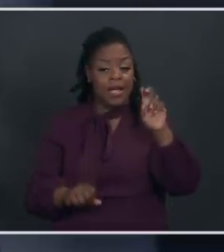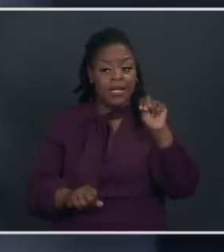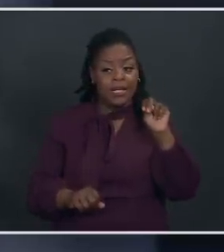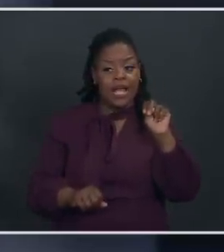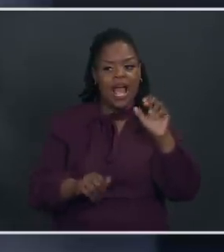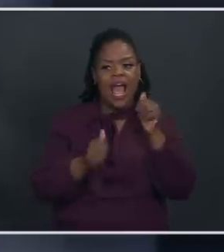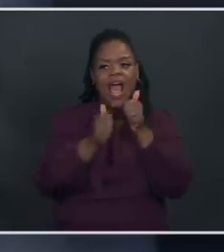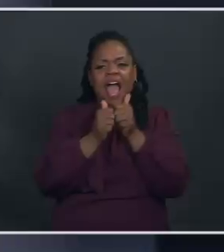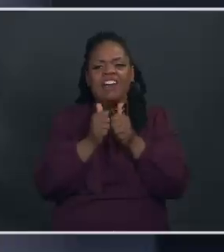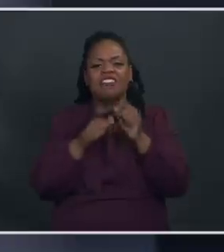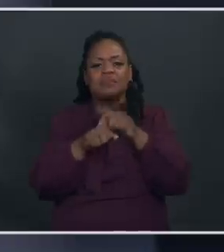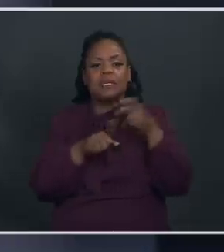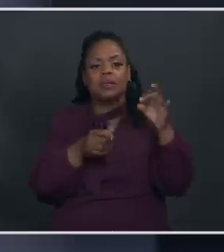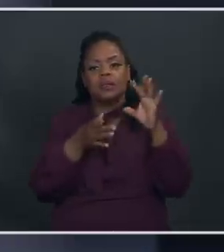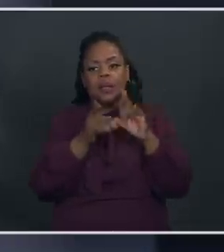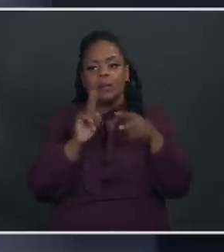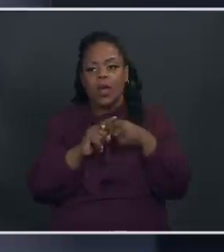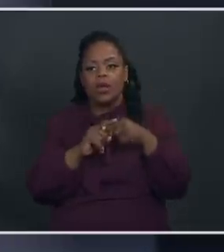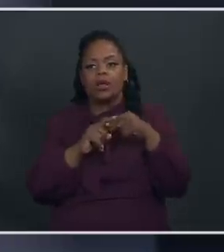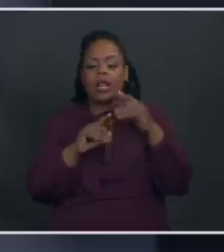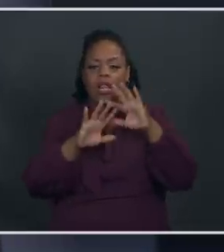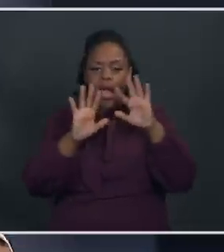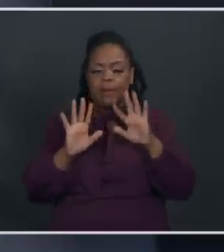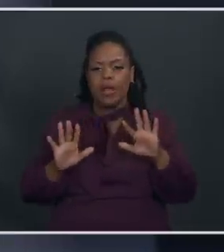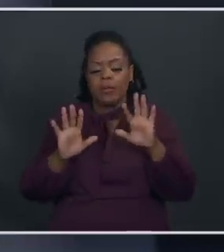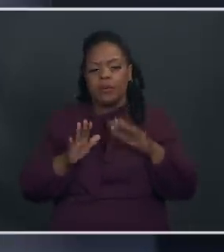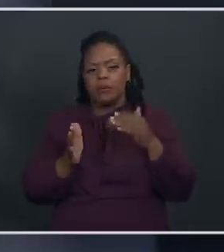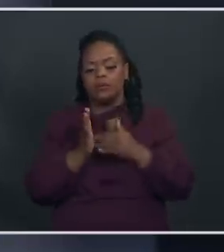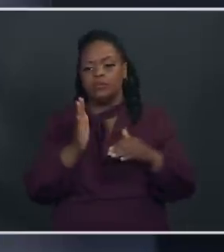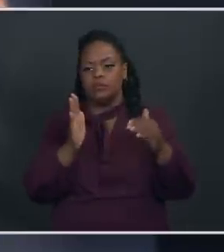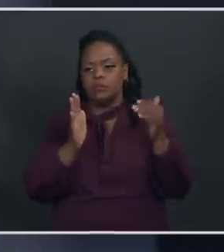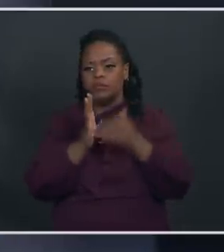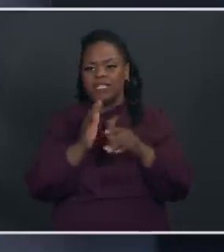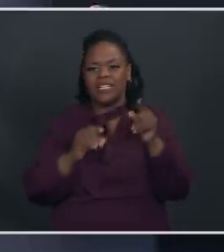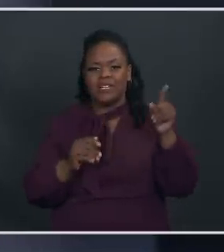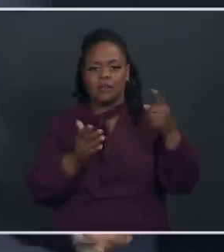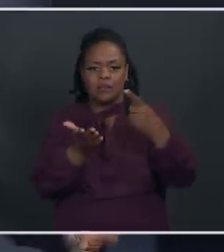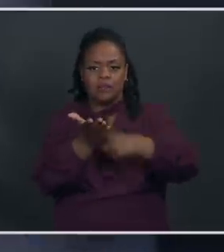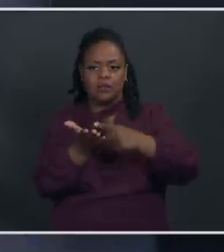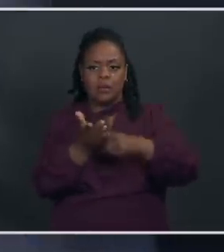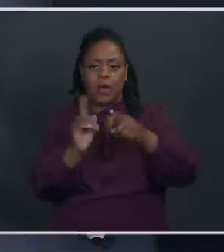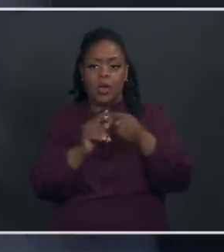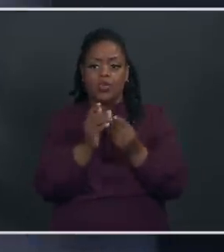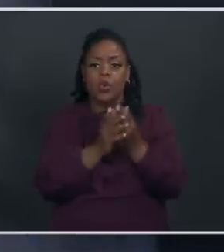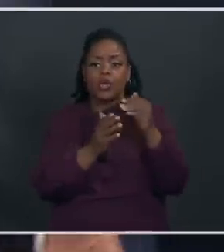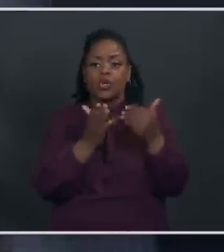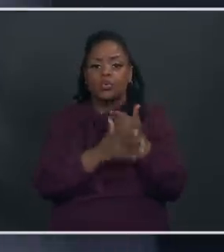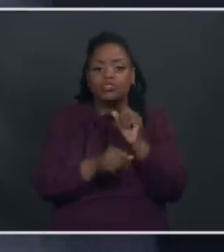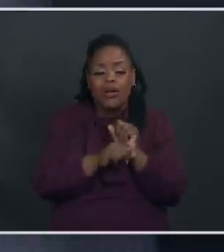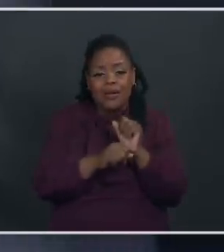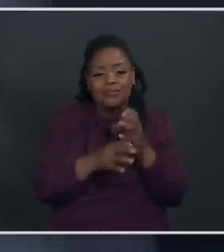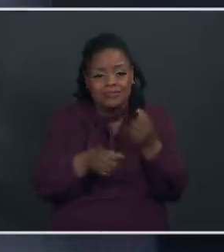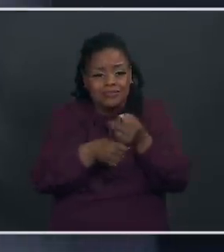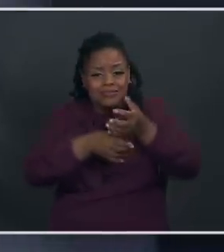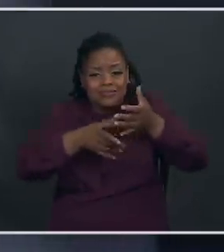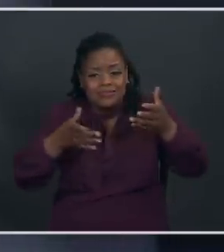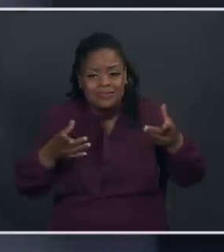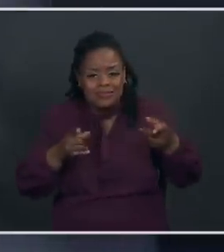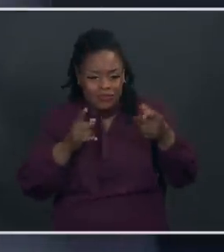the need to grow the new jobs that pay better, that are cleaner, that — I mean, you know, you look at the consequences